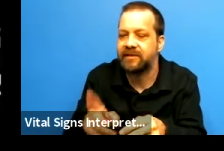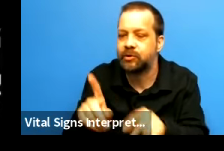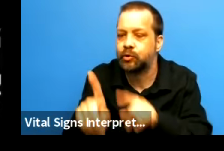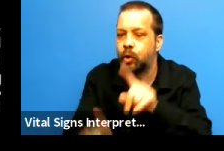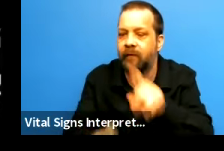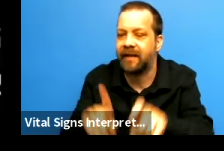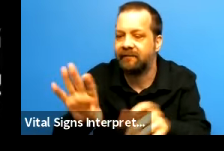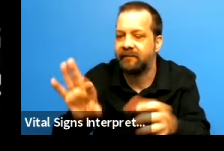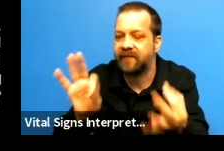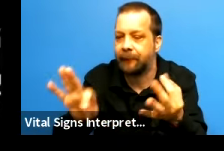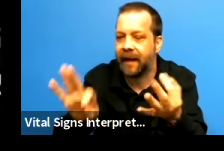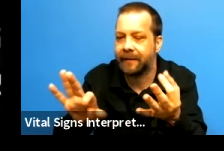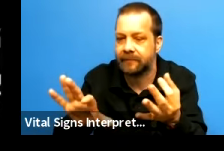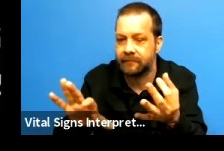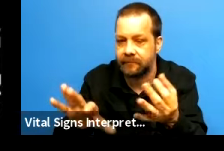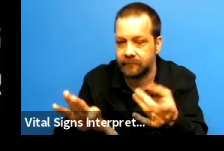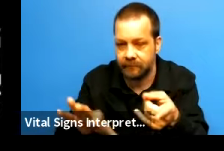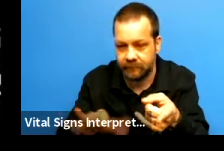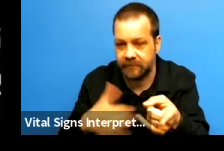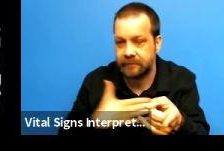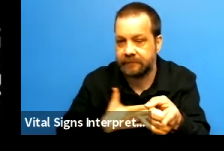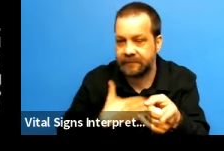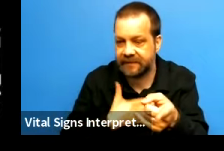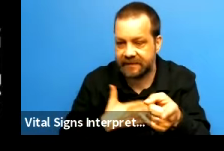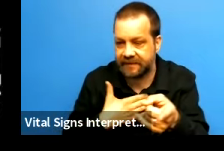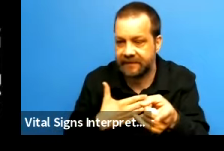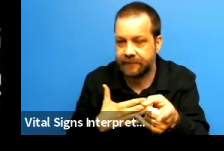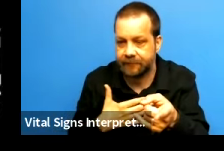We appreciate everyone's comments and questions in the chat.